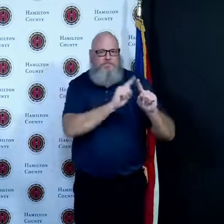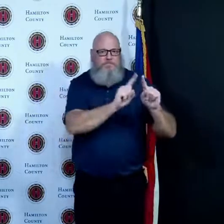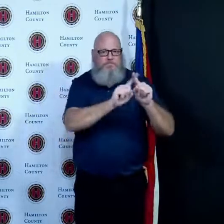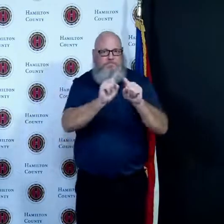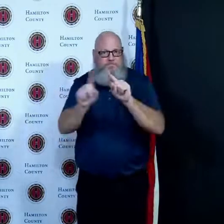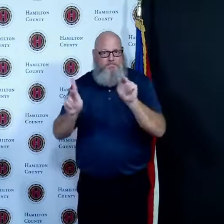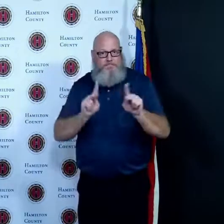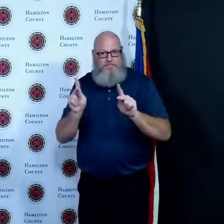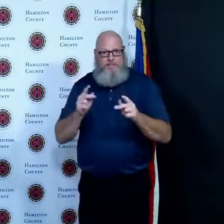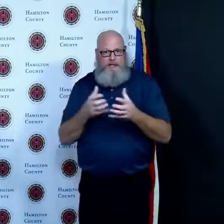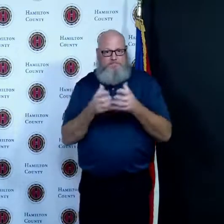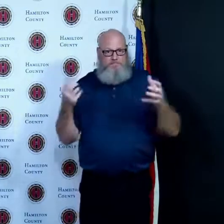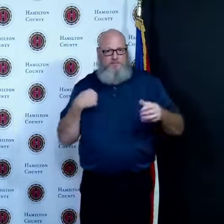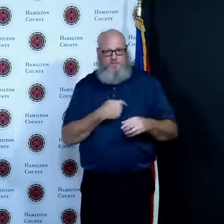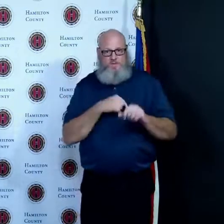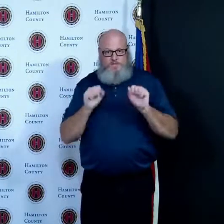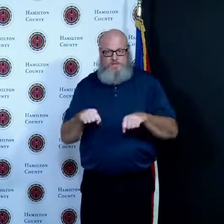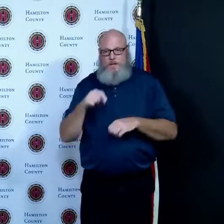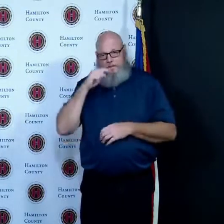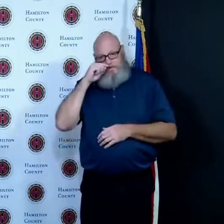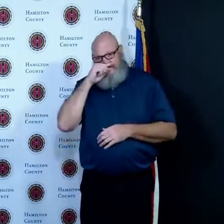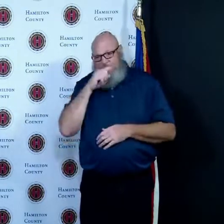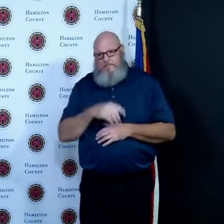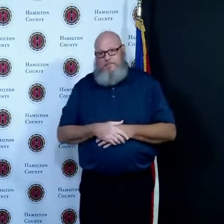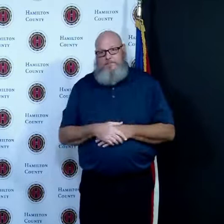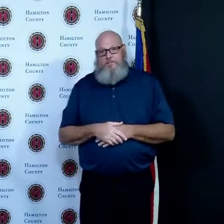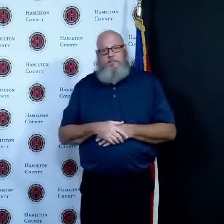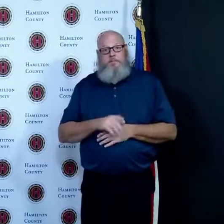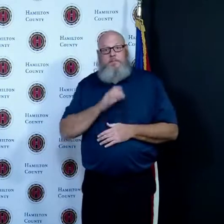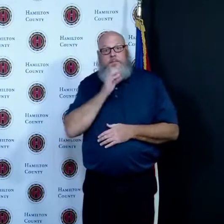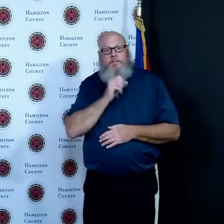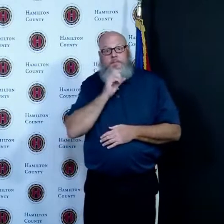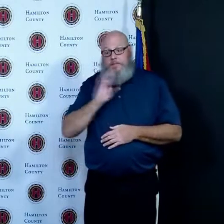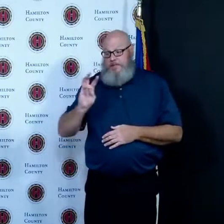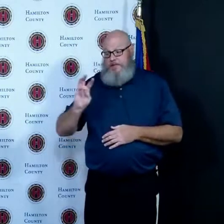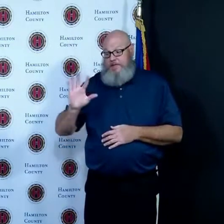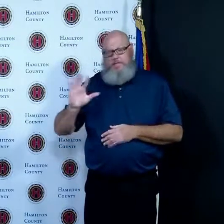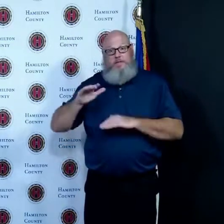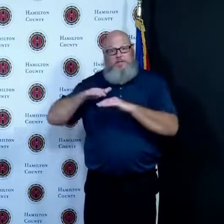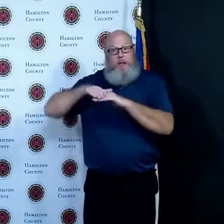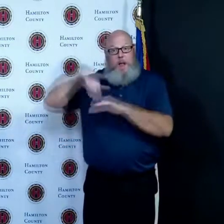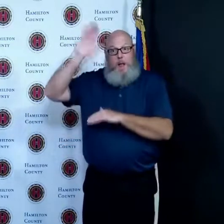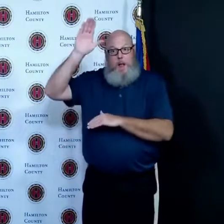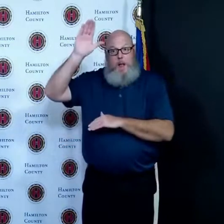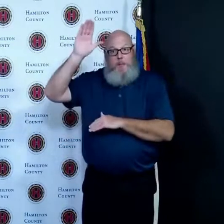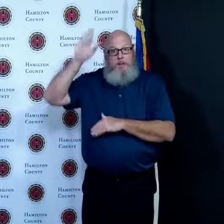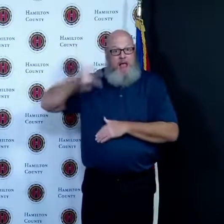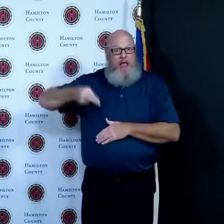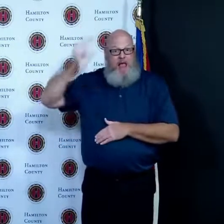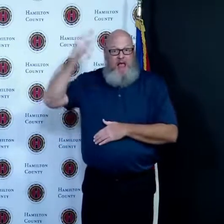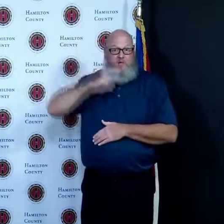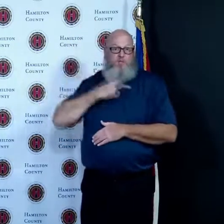of phase 1B is to get kids back in school and to keep them safely in school per Governor DeWine we